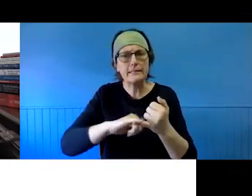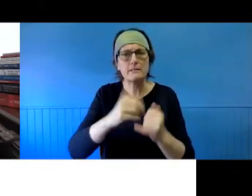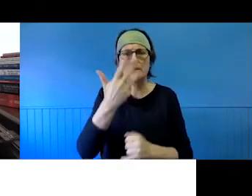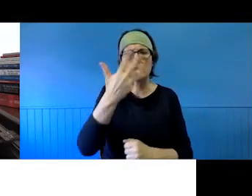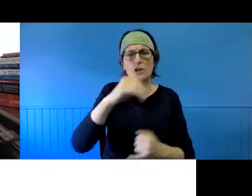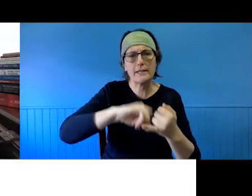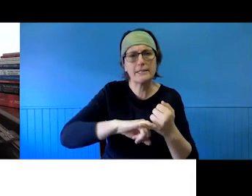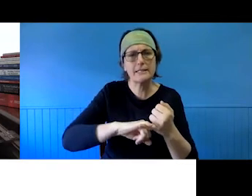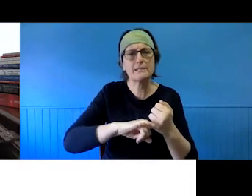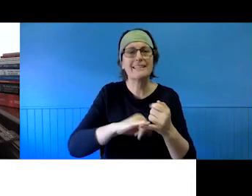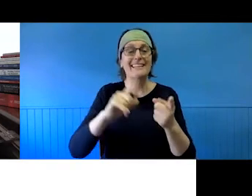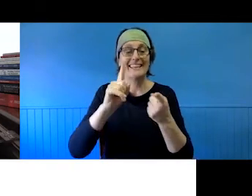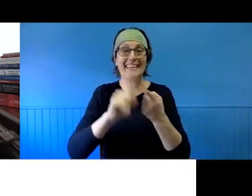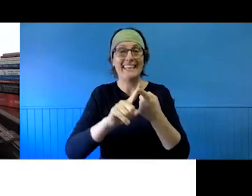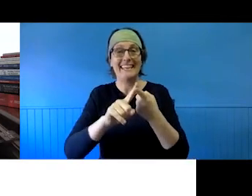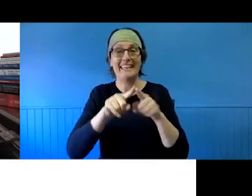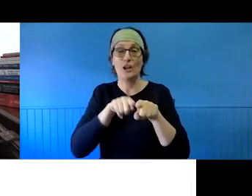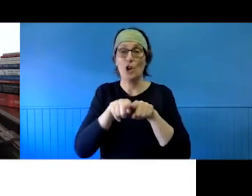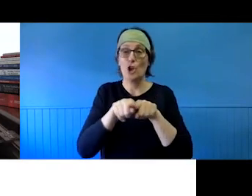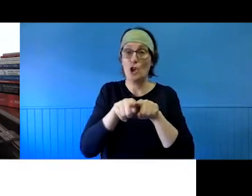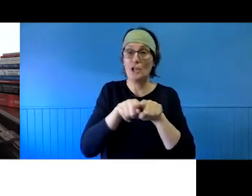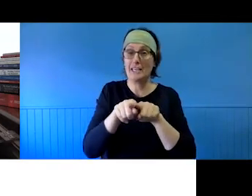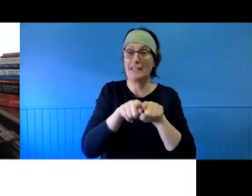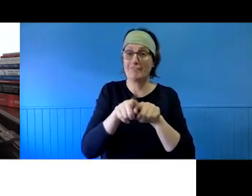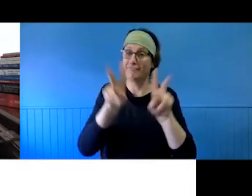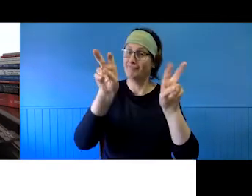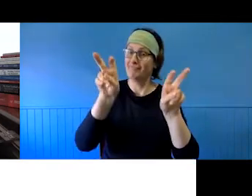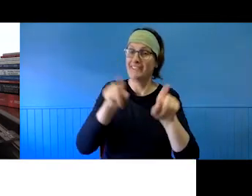e-learning was kind of the way that we described learning online.